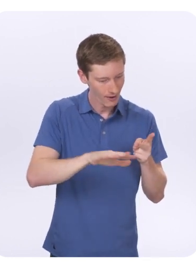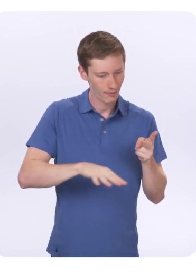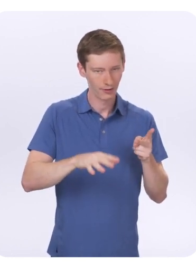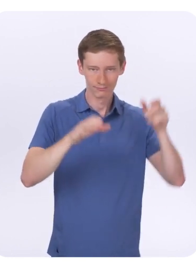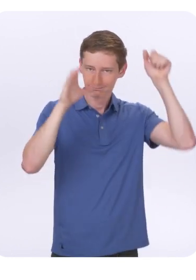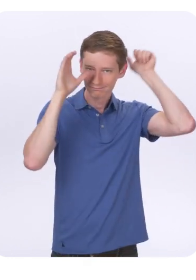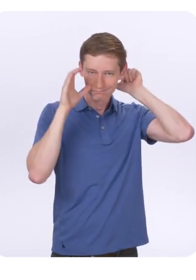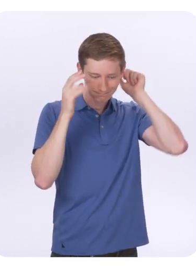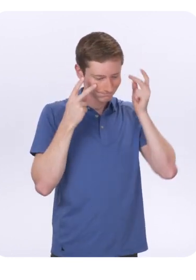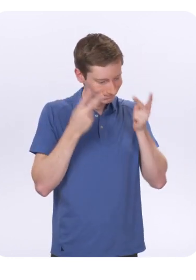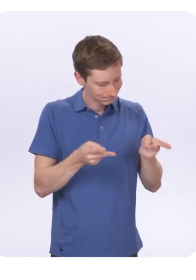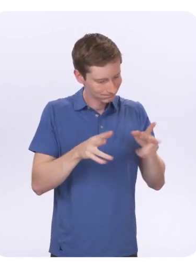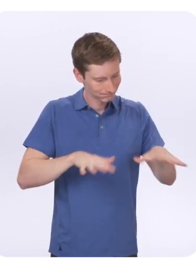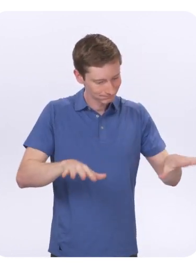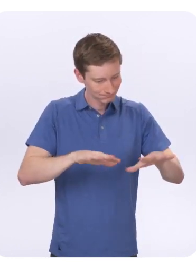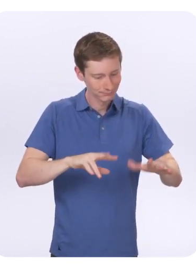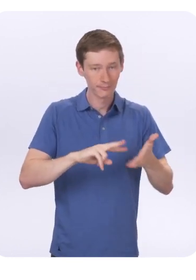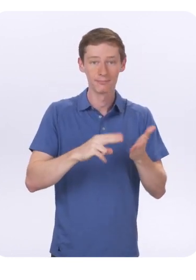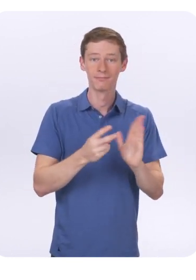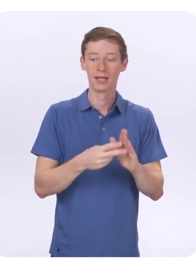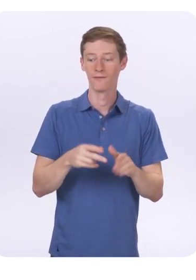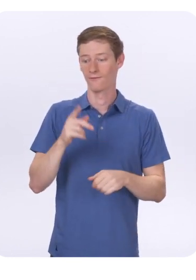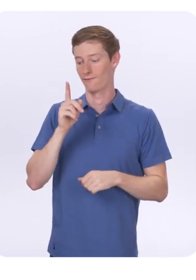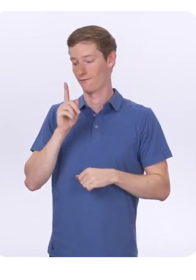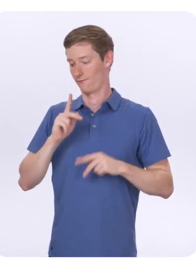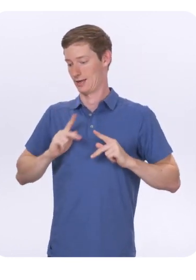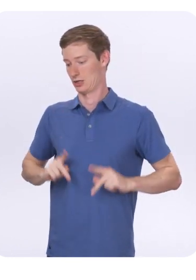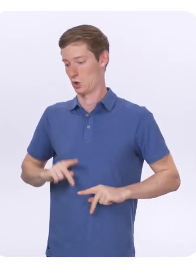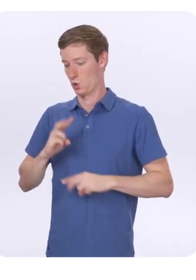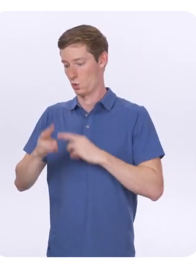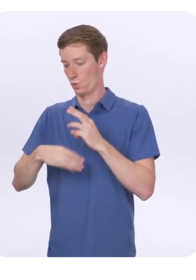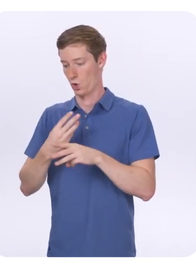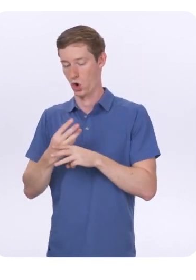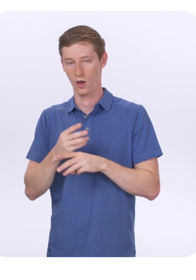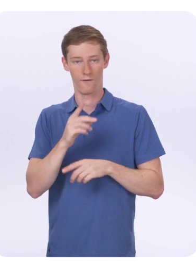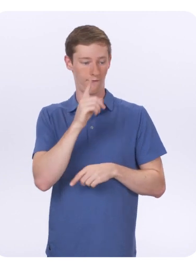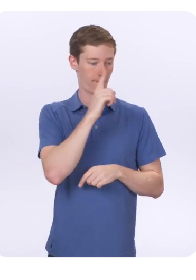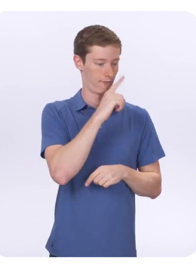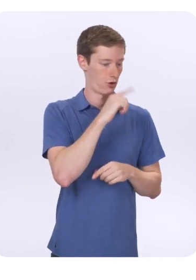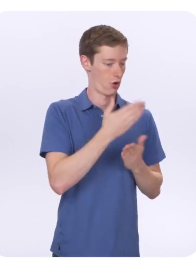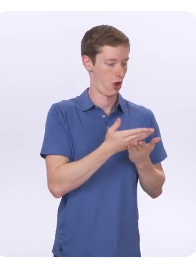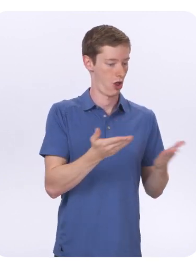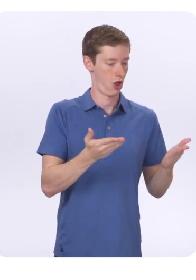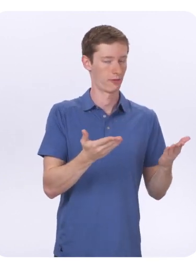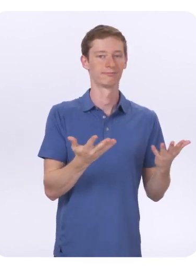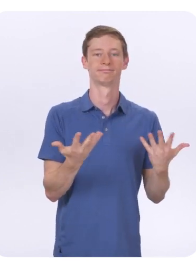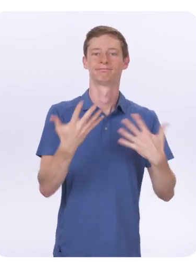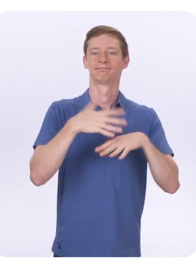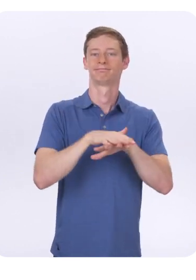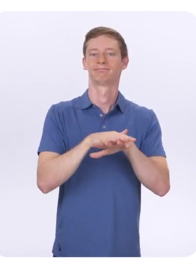This allows mixing of the physical world with virtual objects. On Quest 2, this is in black and white,